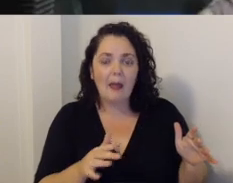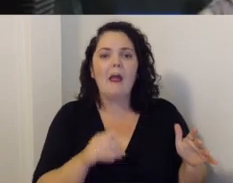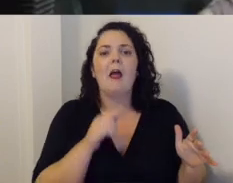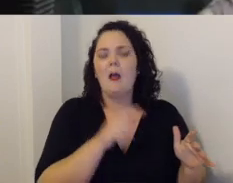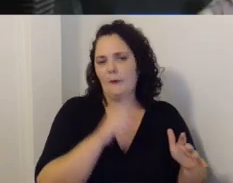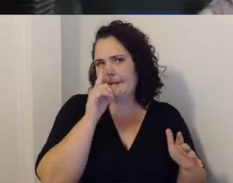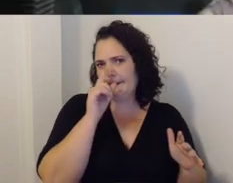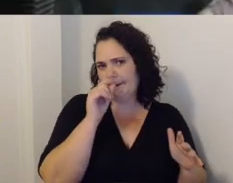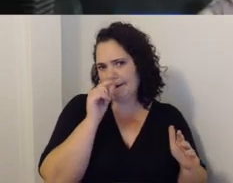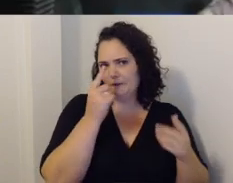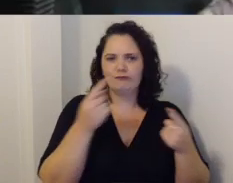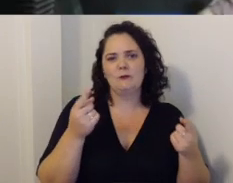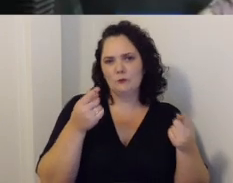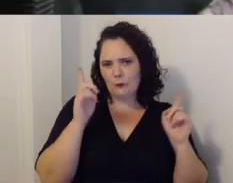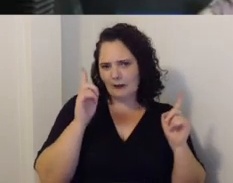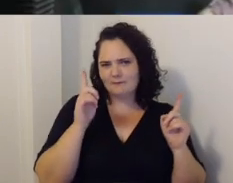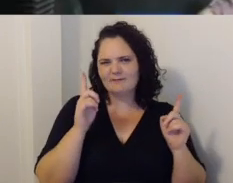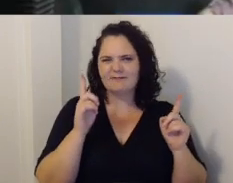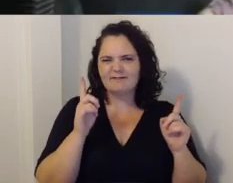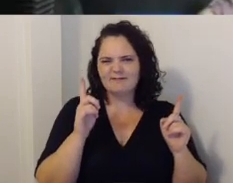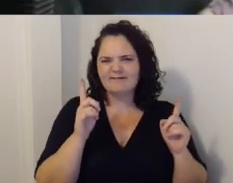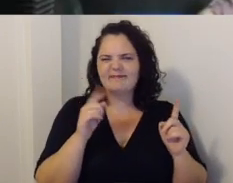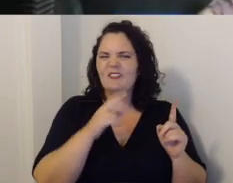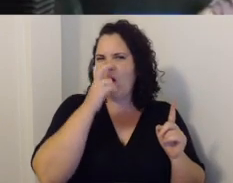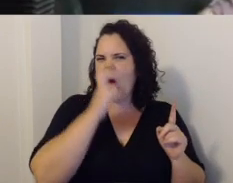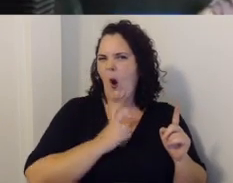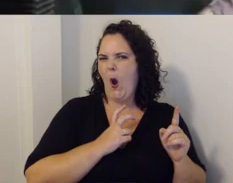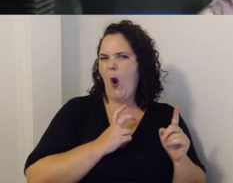will, up to drawing from the live model. Now we don't really work that way anymore, we tend to